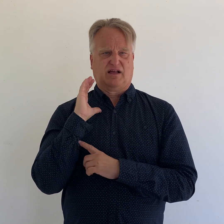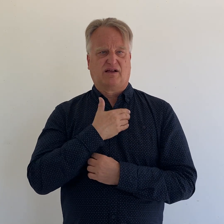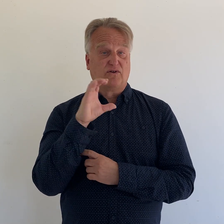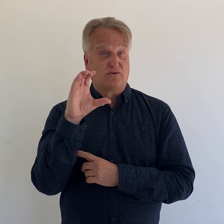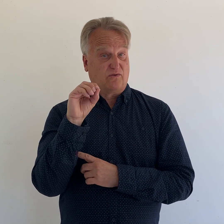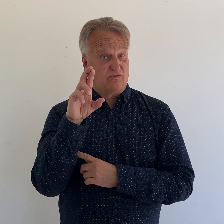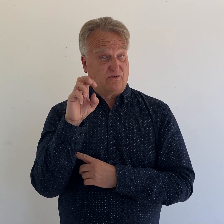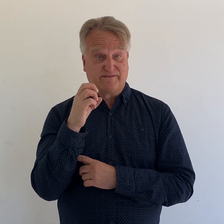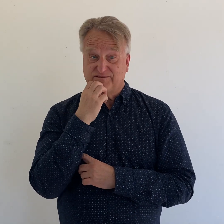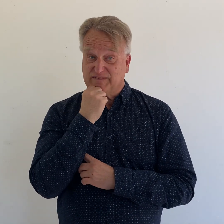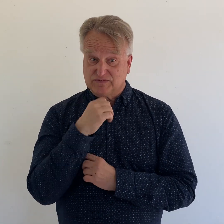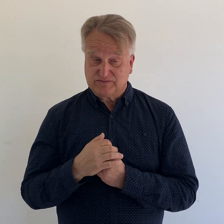The solution is, of course, the use of a signed language.